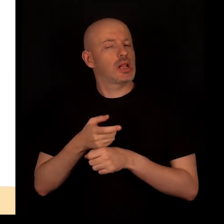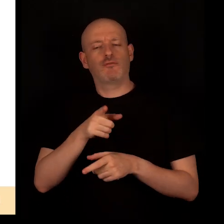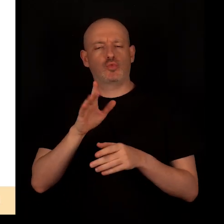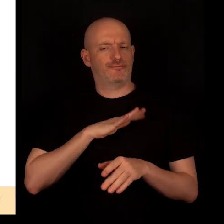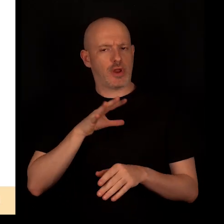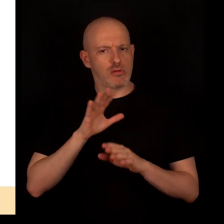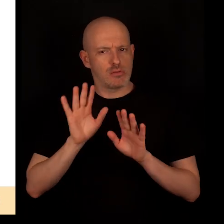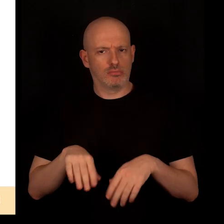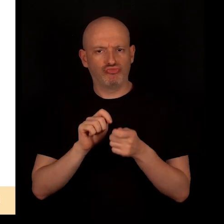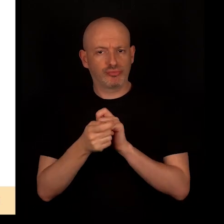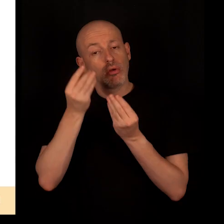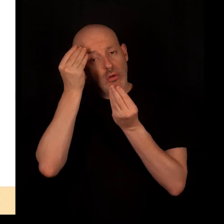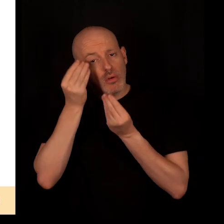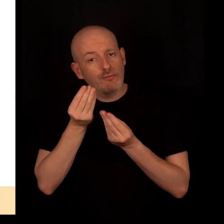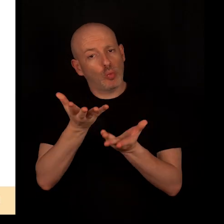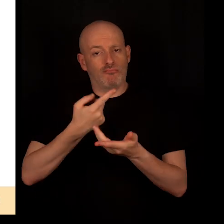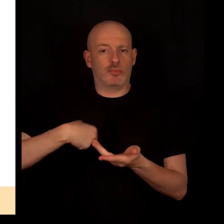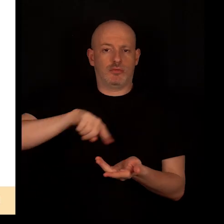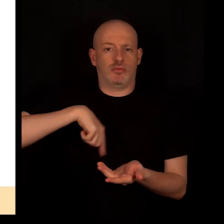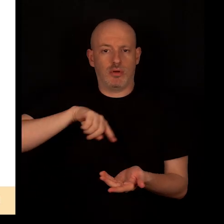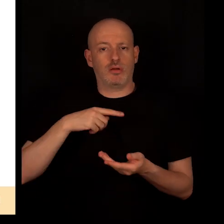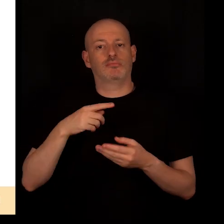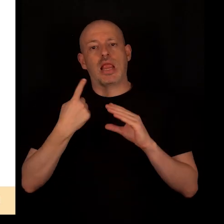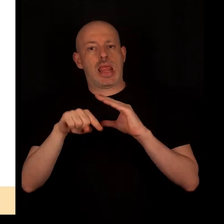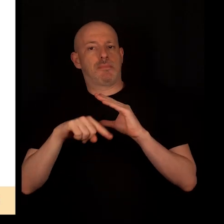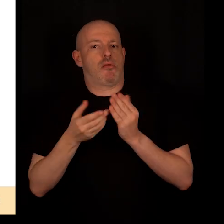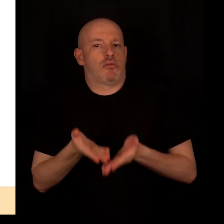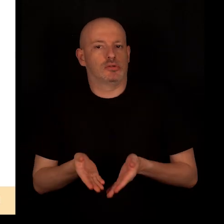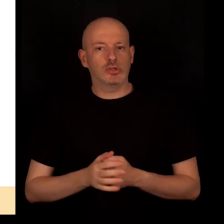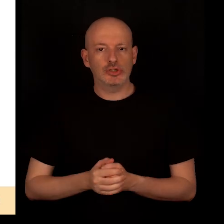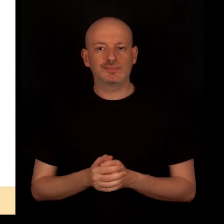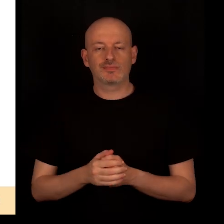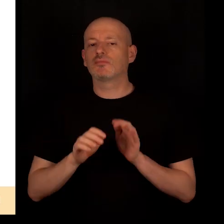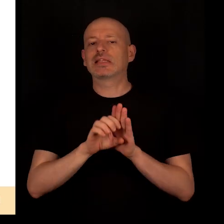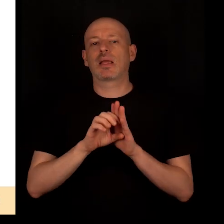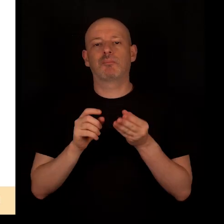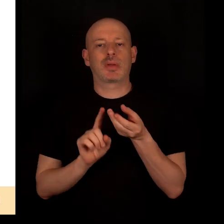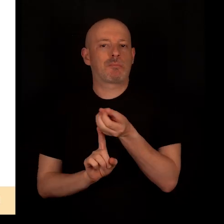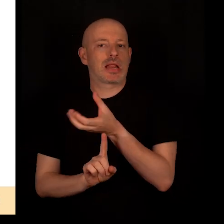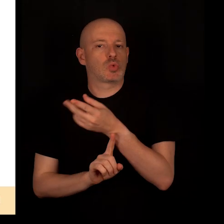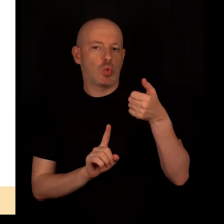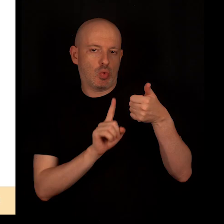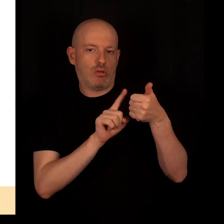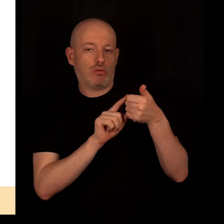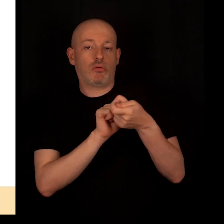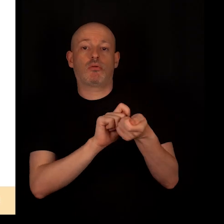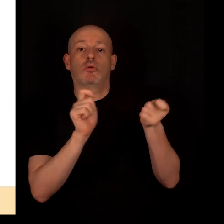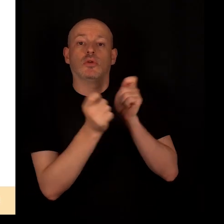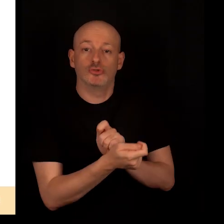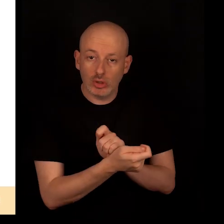This is totally fine. You just inform us, you give us the new emails. For example, for the mentor, if you have a change,